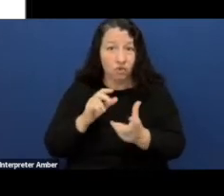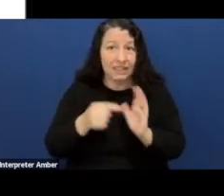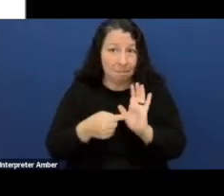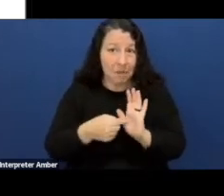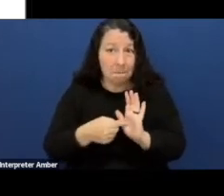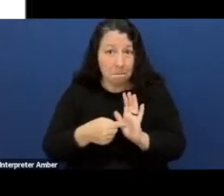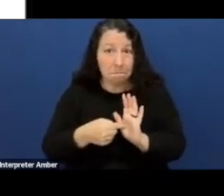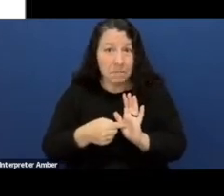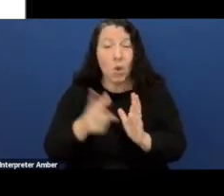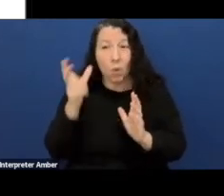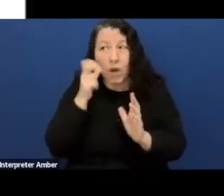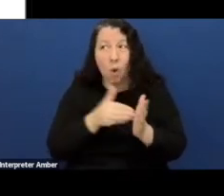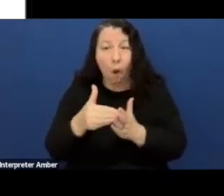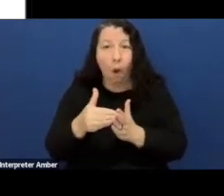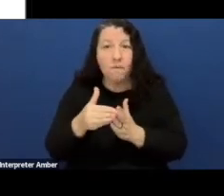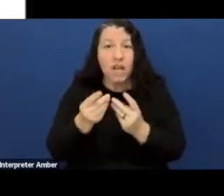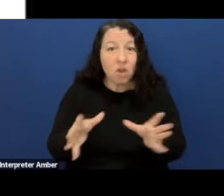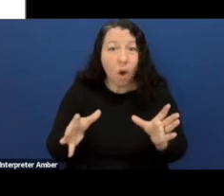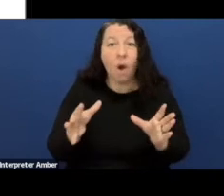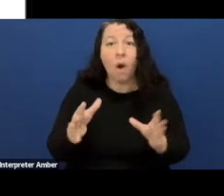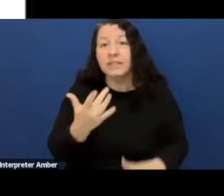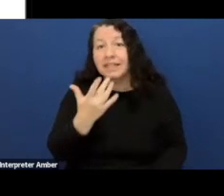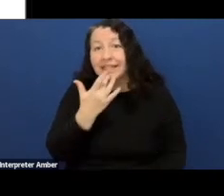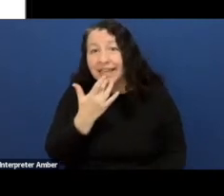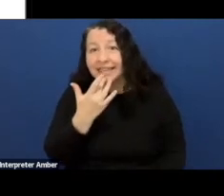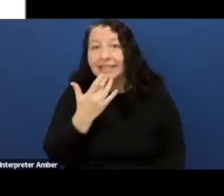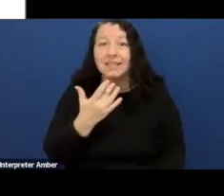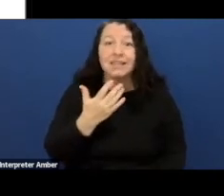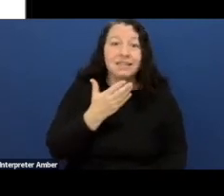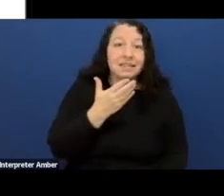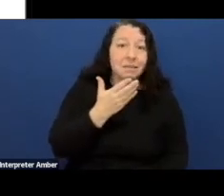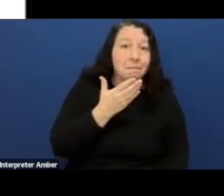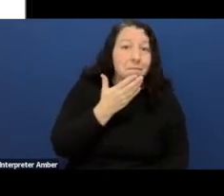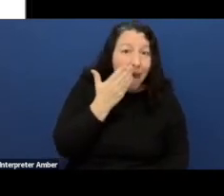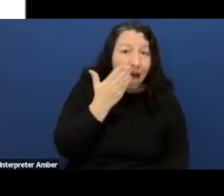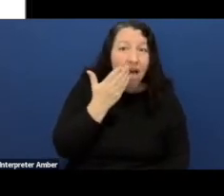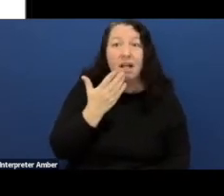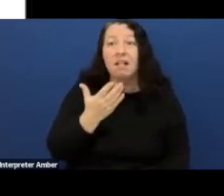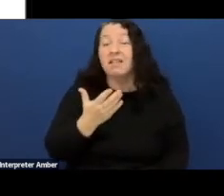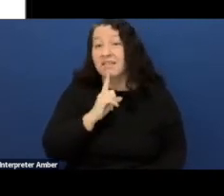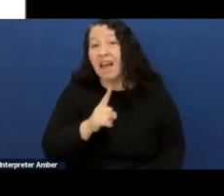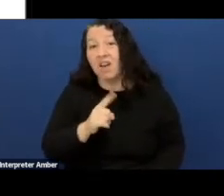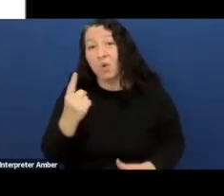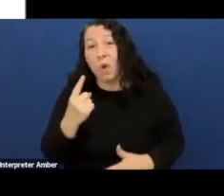of neuro psychological symptoms. Again, we hear quite a bit about the loss of taste and